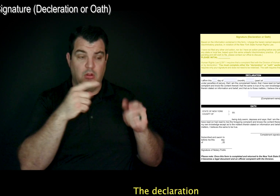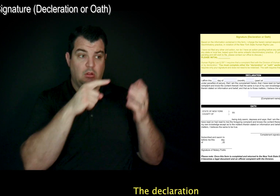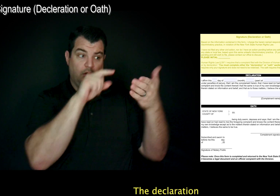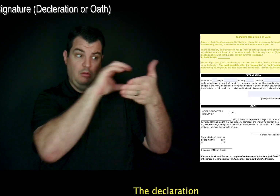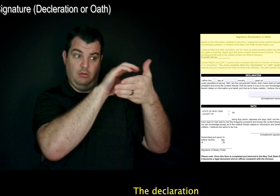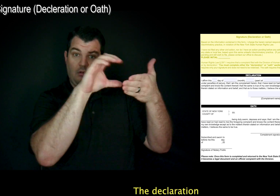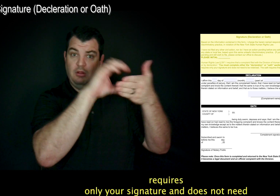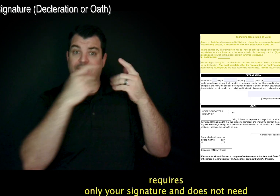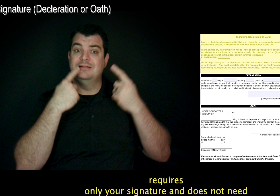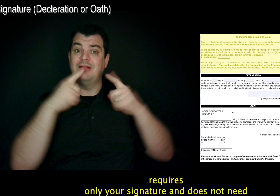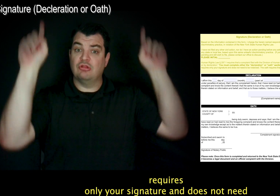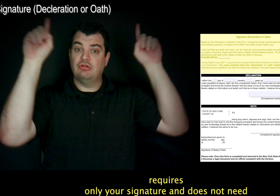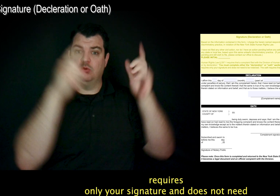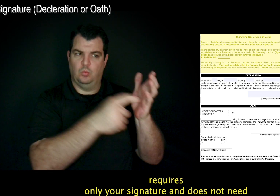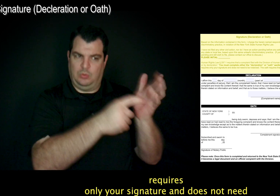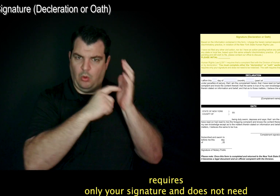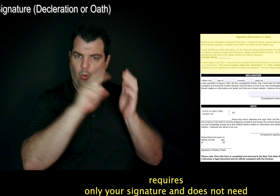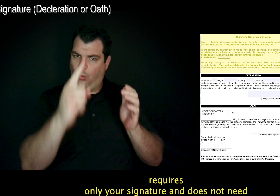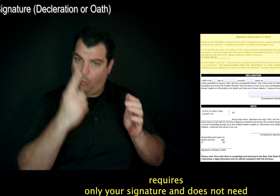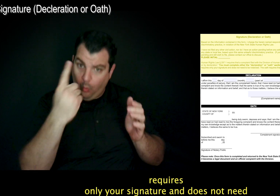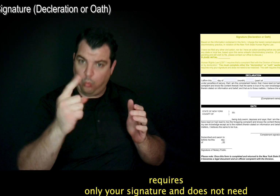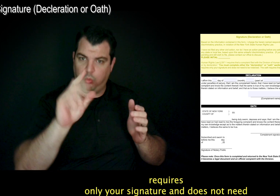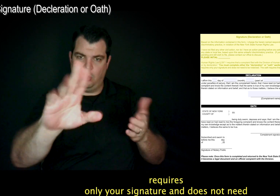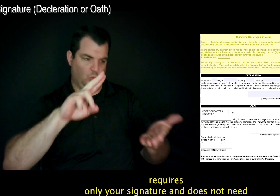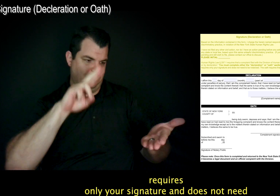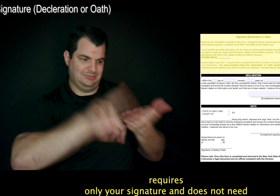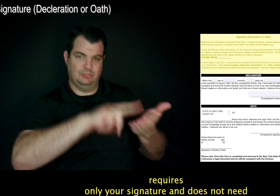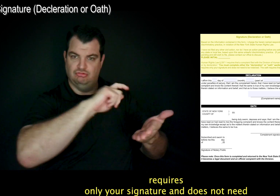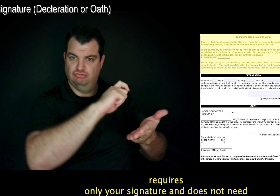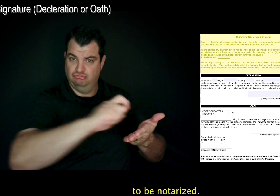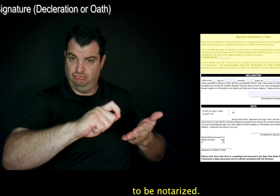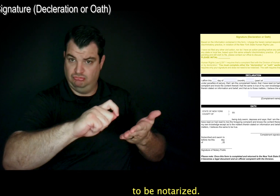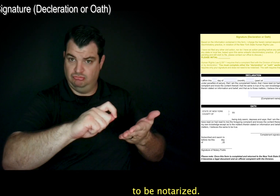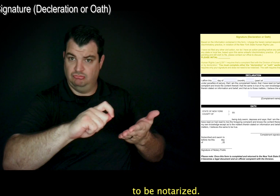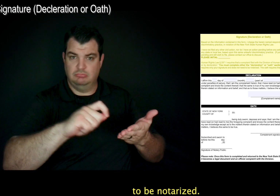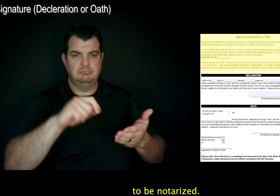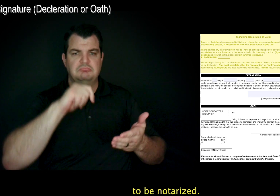The declaration requires only your signature and does not need to be notarized.